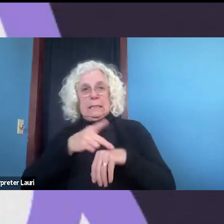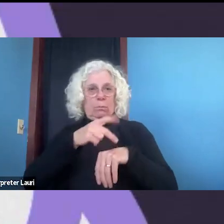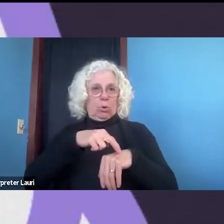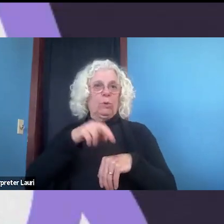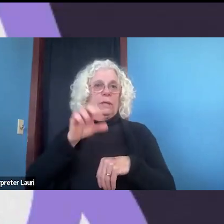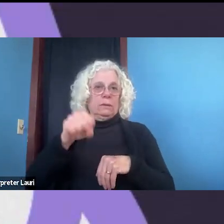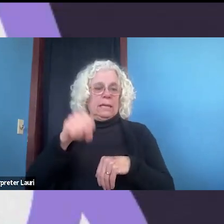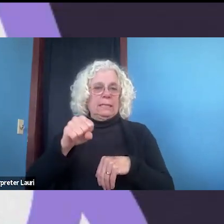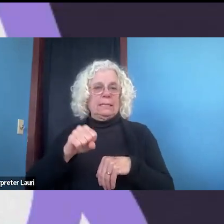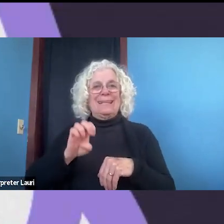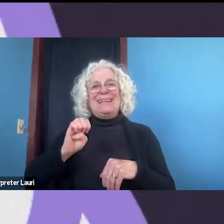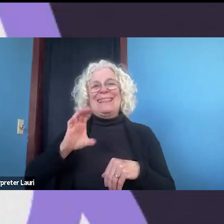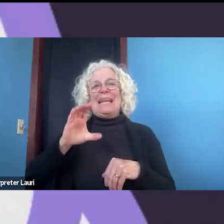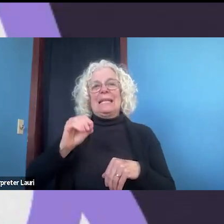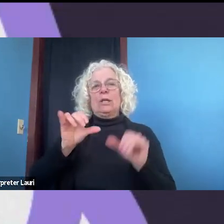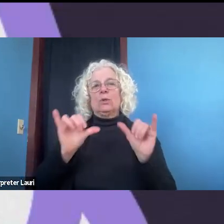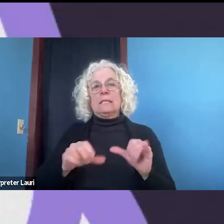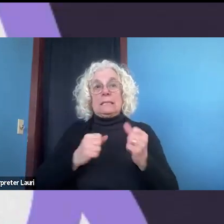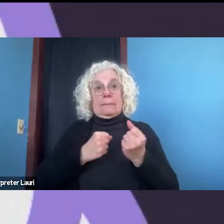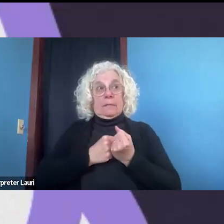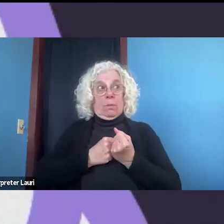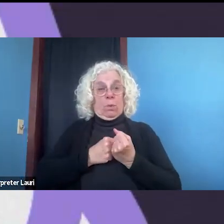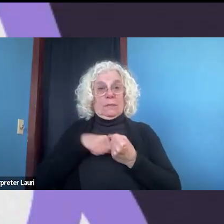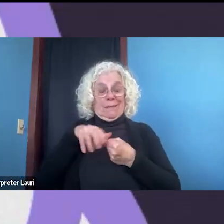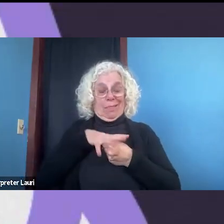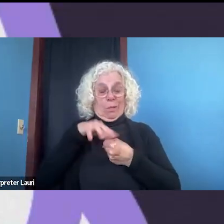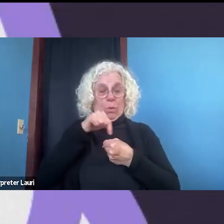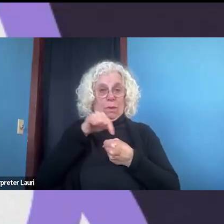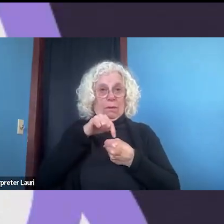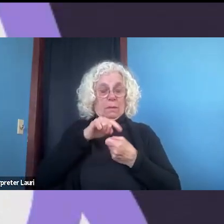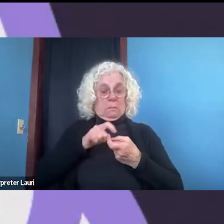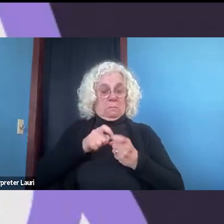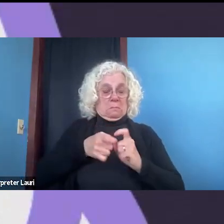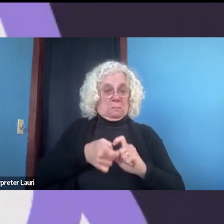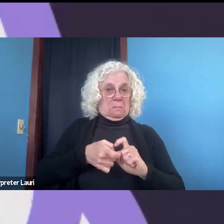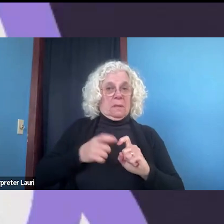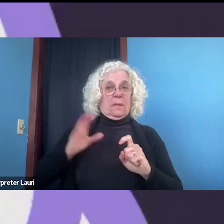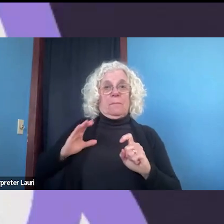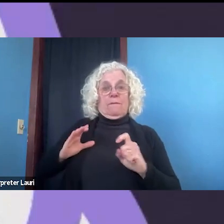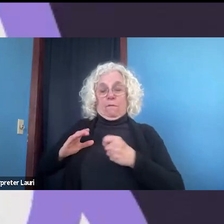The ecosystem that supports arts and culture locally has also evolved, spanning from the hyperlocal to national.